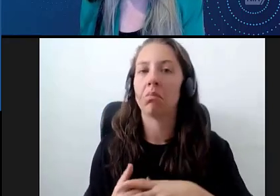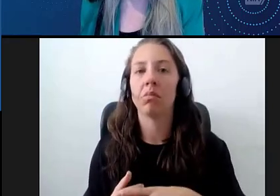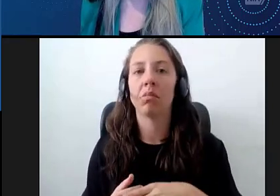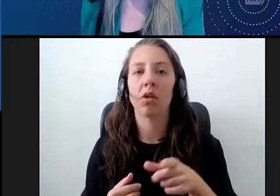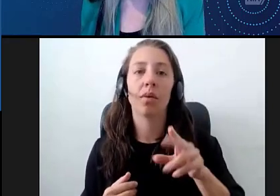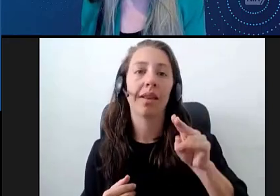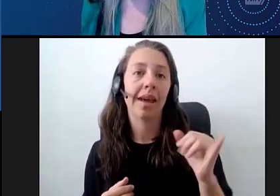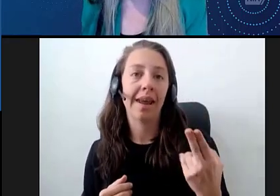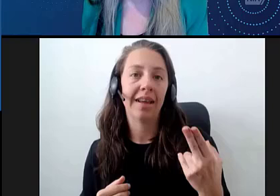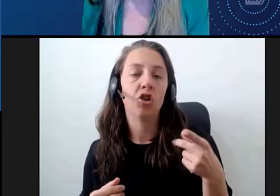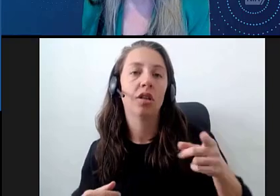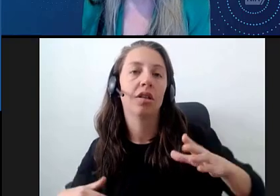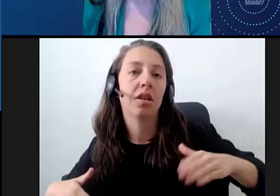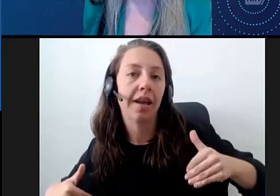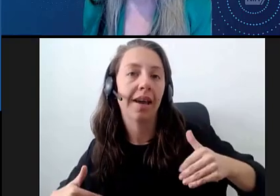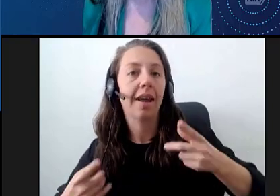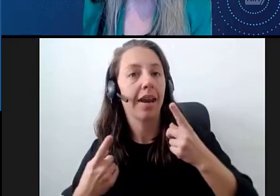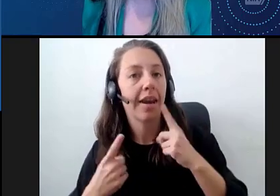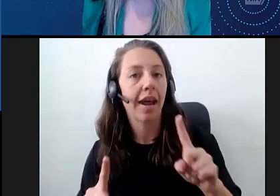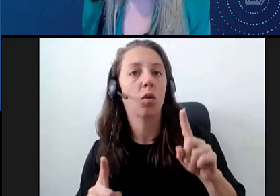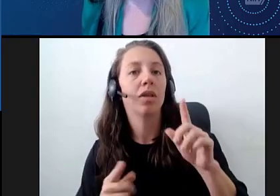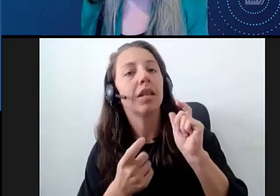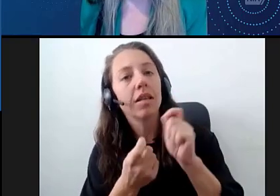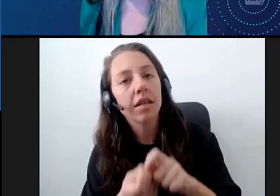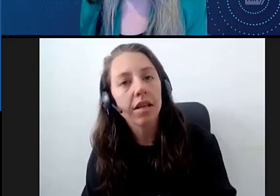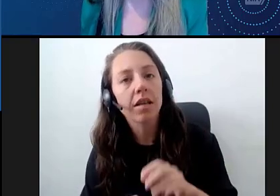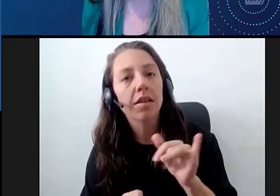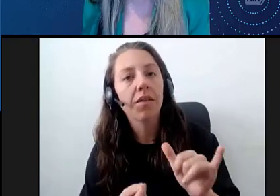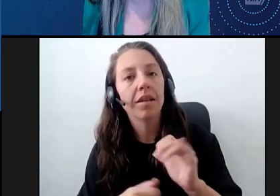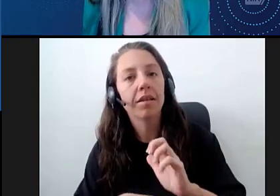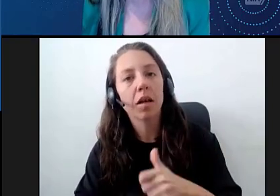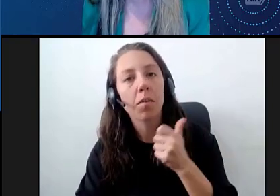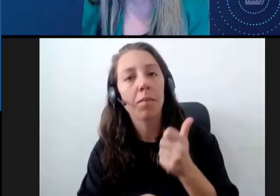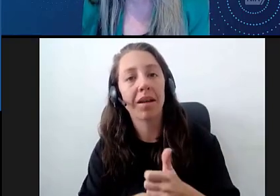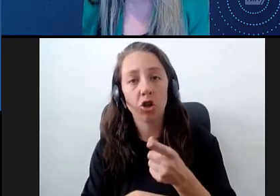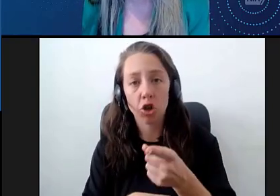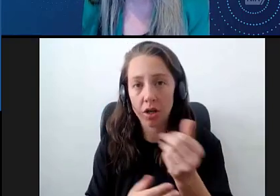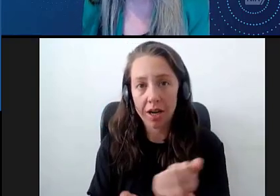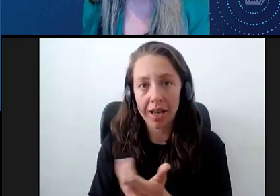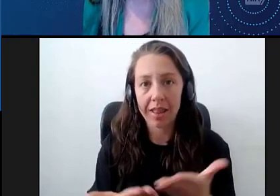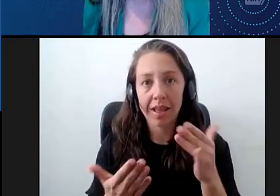the details of this implementation, is there anything you can share with us about what is coming?